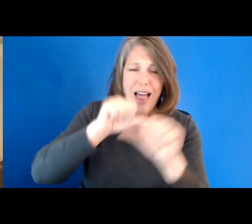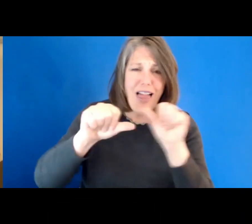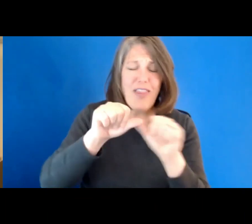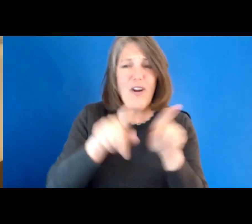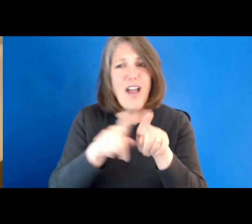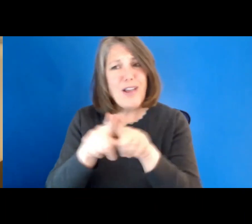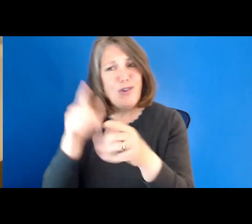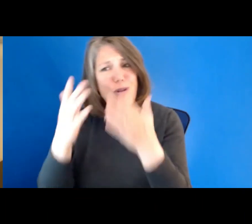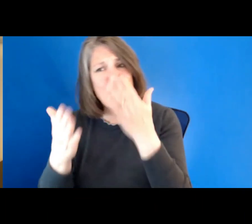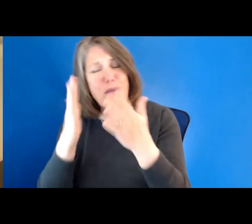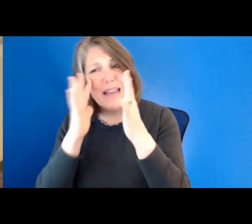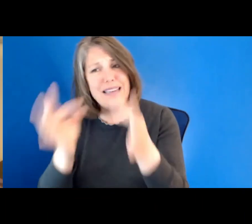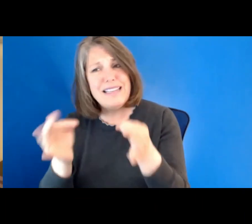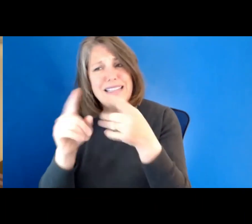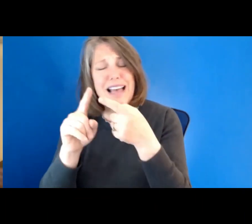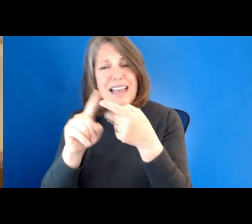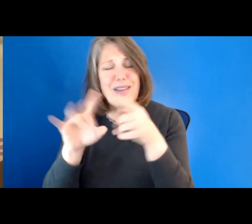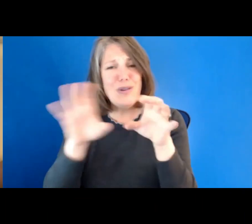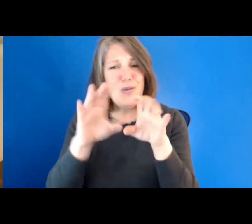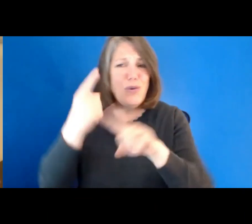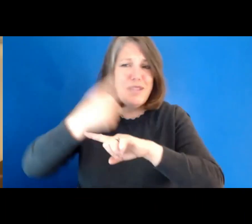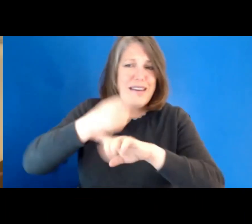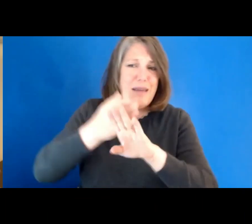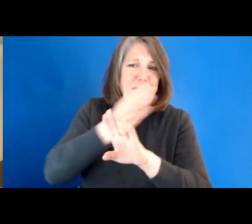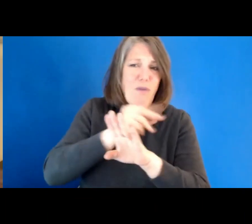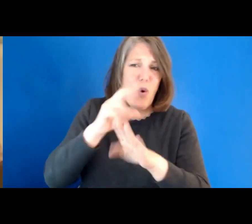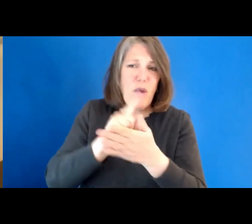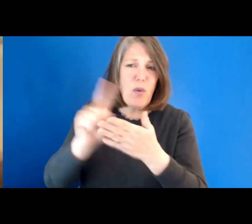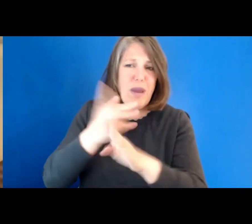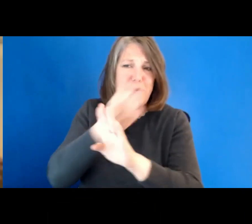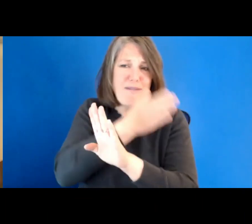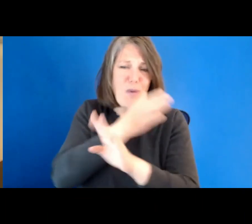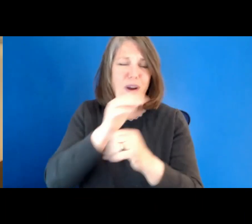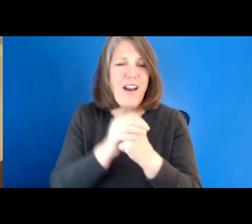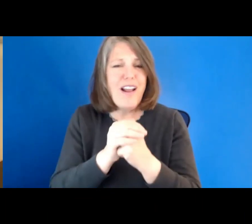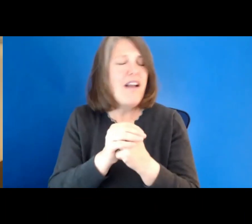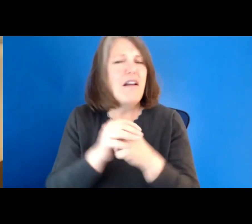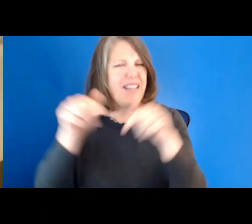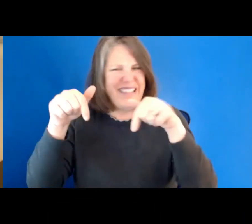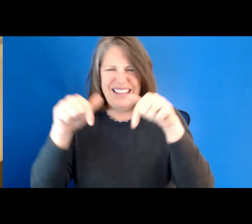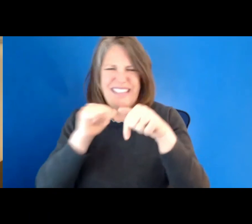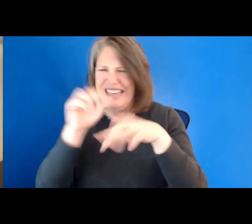decide to do the day before or the week before. 17:41:57 This is not a substitute for any